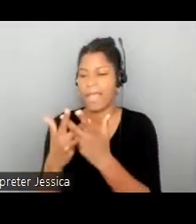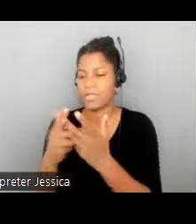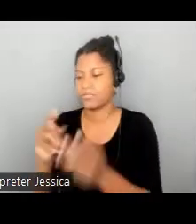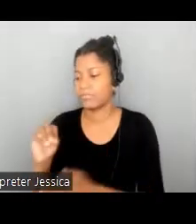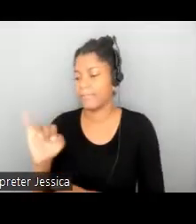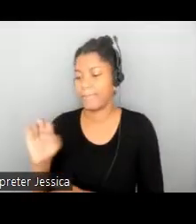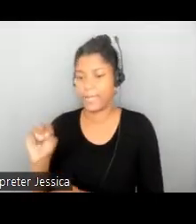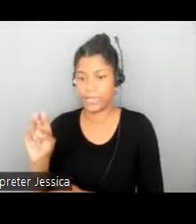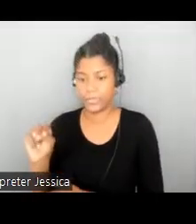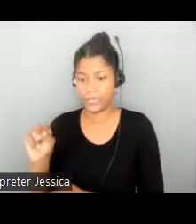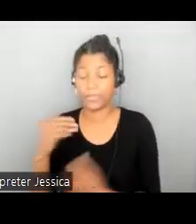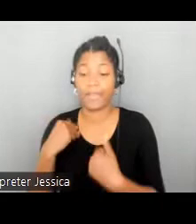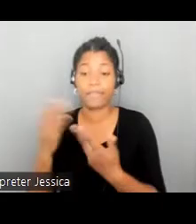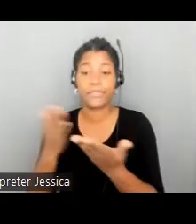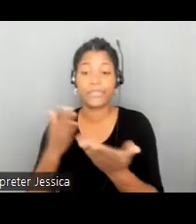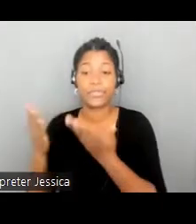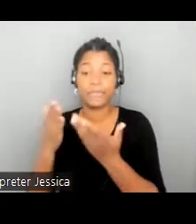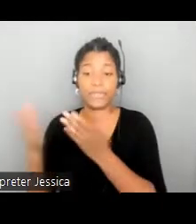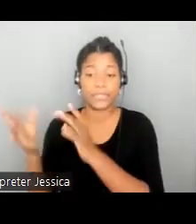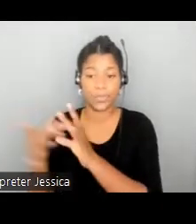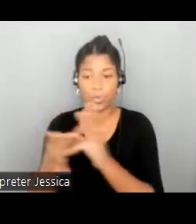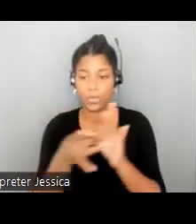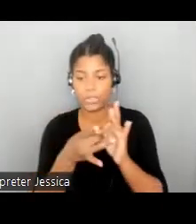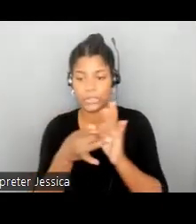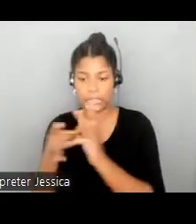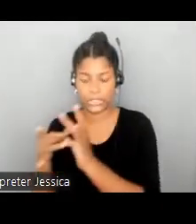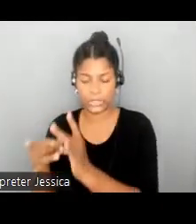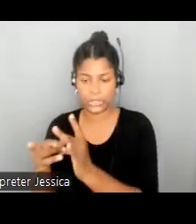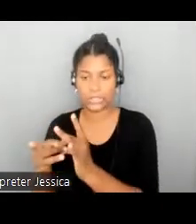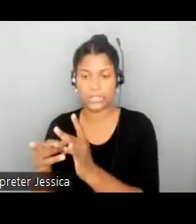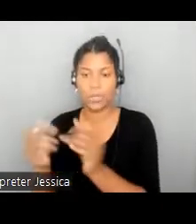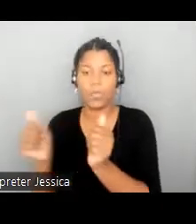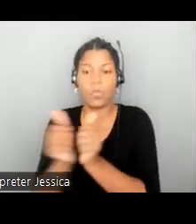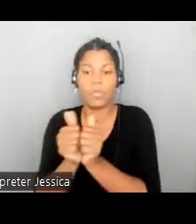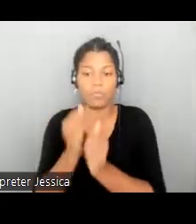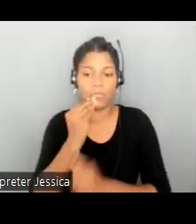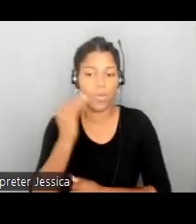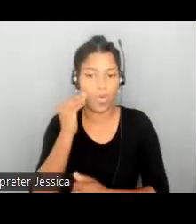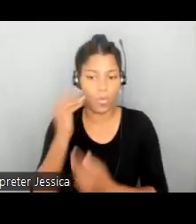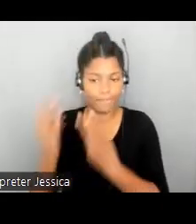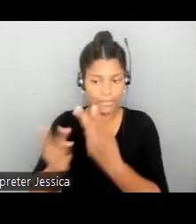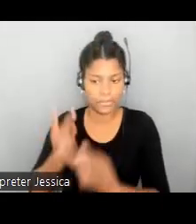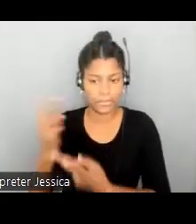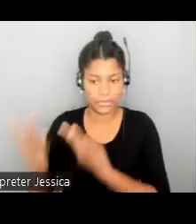We have service coordination at discharge, with the home visit for the consumer—usually